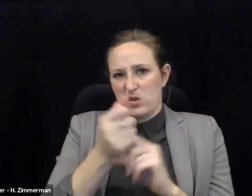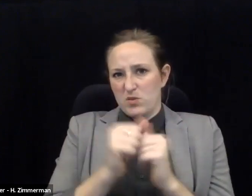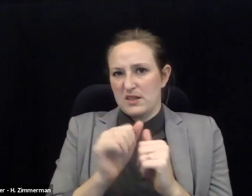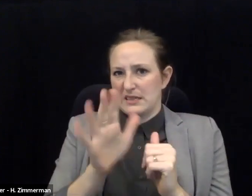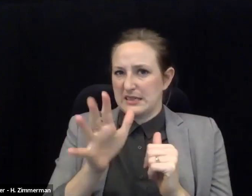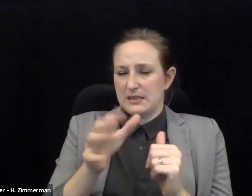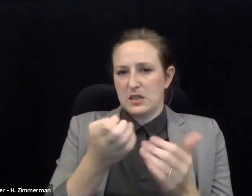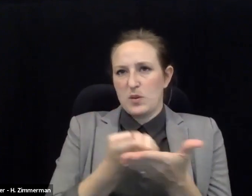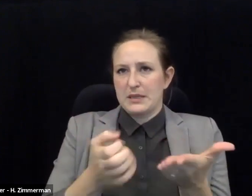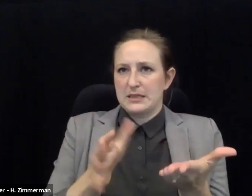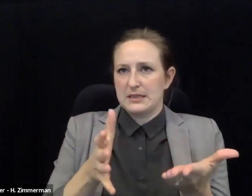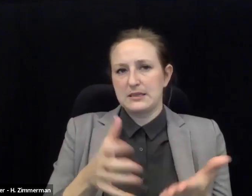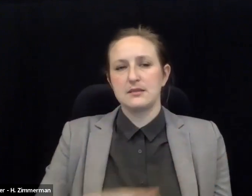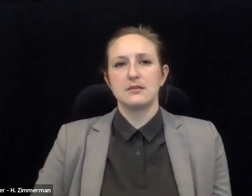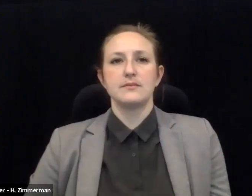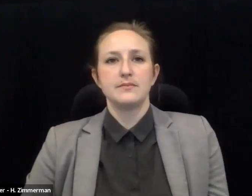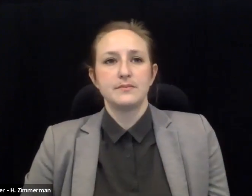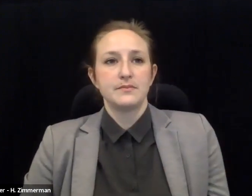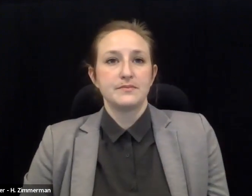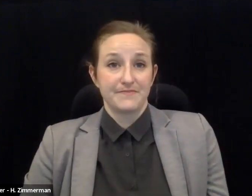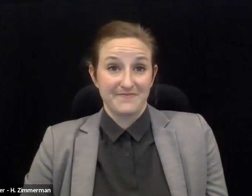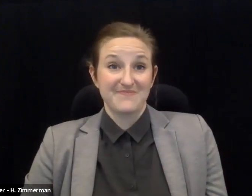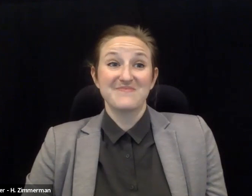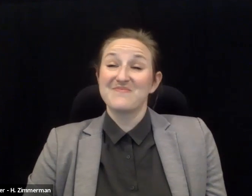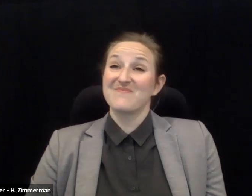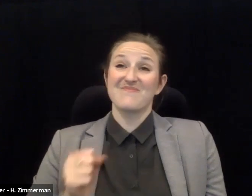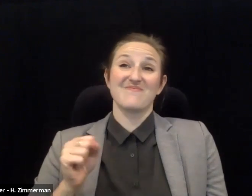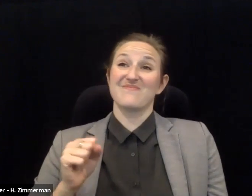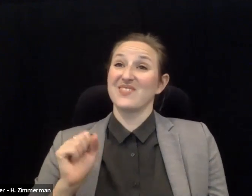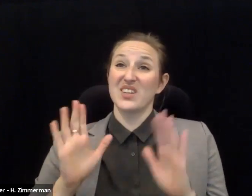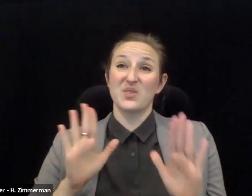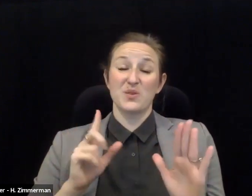Rebecca Berman, American Councils (NSLI-Y): A great question. And one of the things that